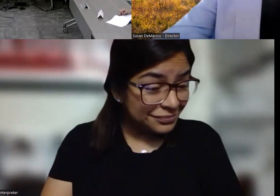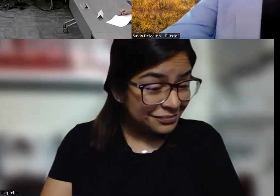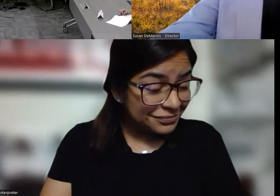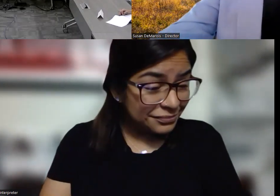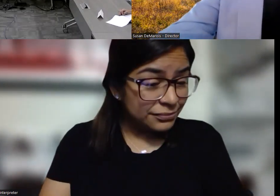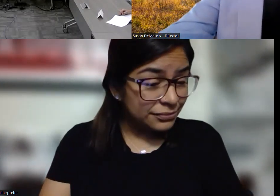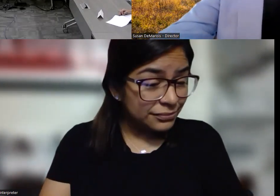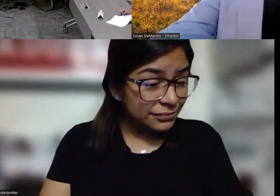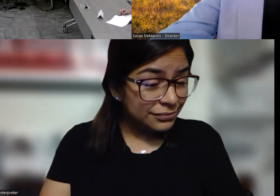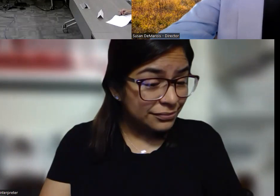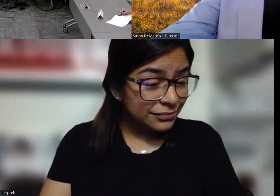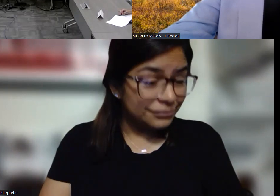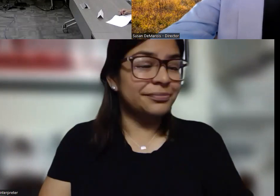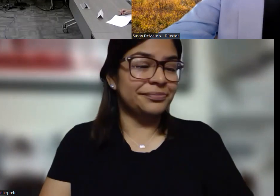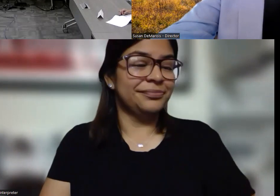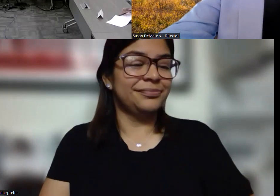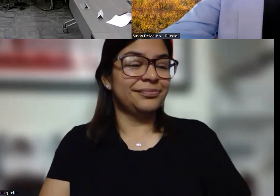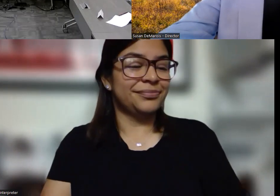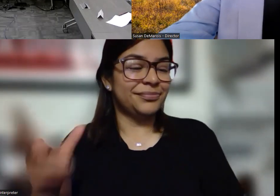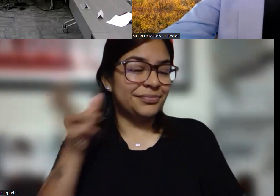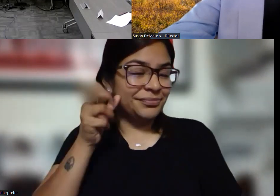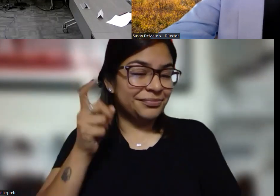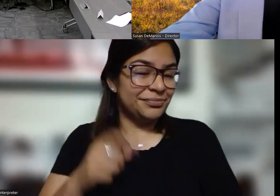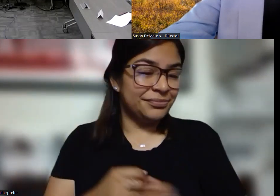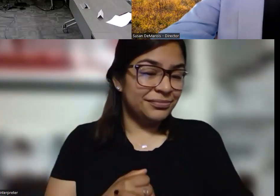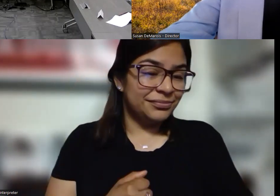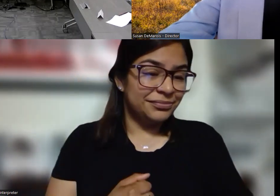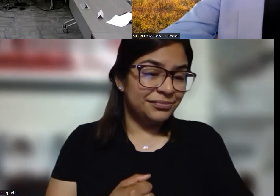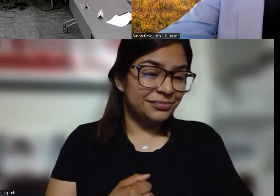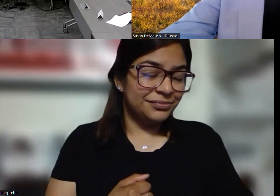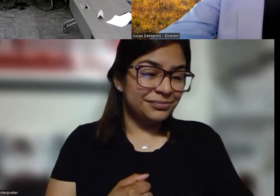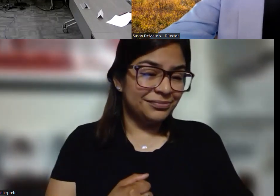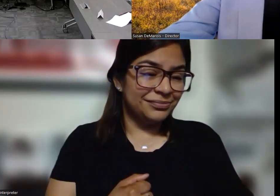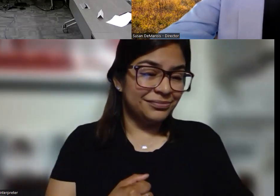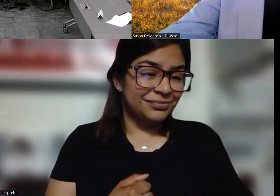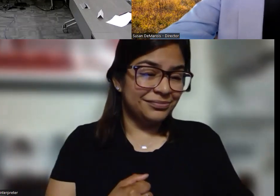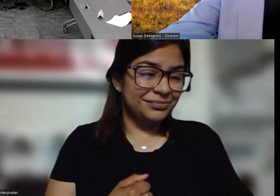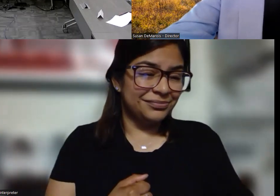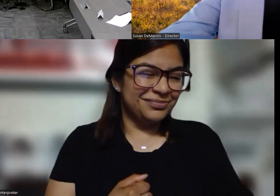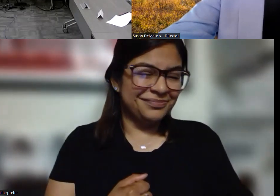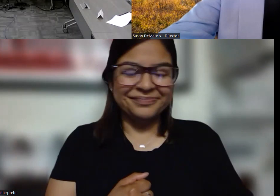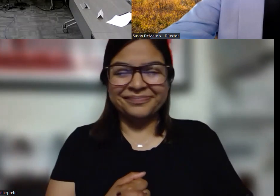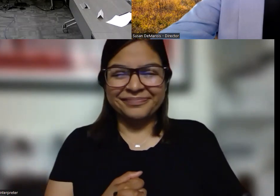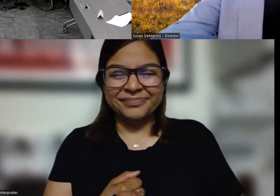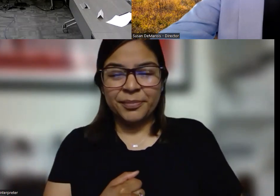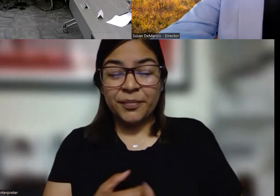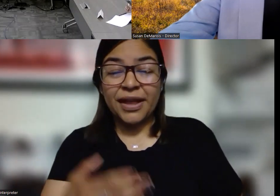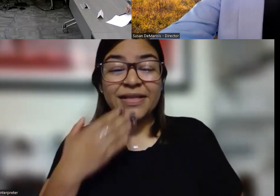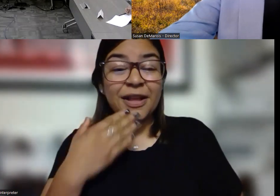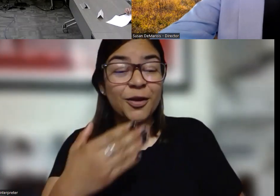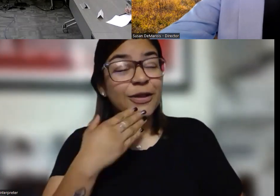am I on you're on okay uh this a very uh inspiring report thank you so much for your hard work uh a